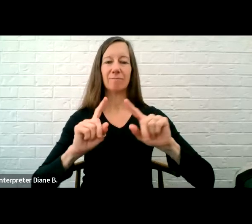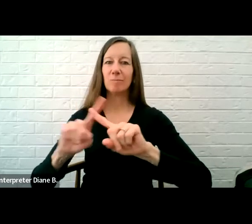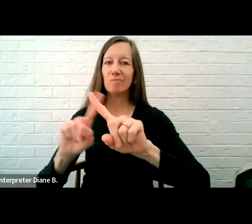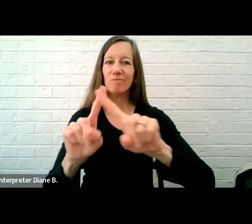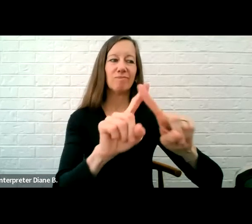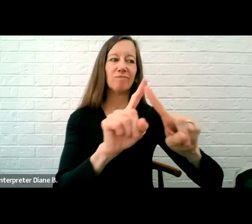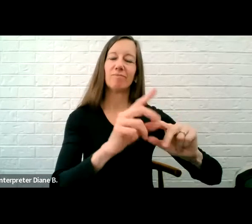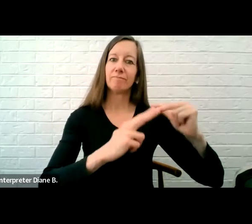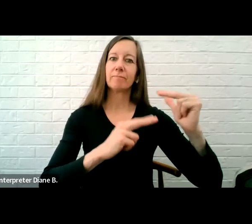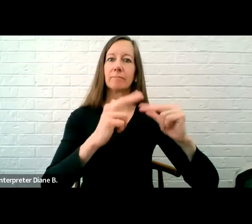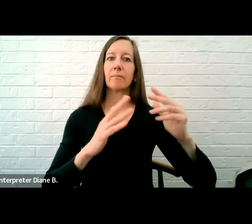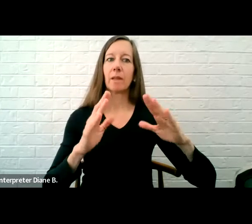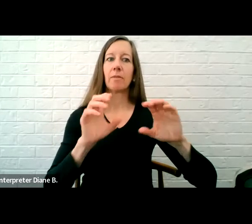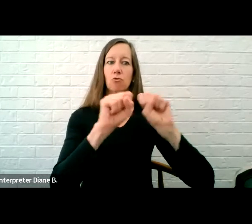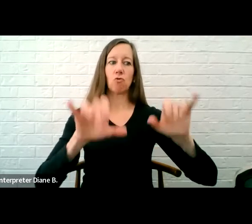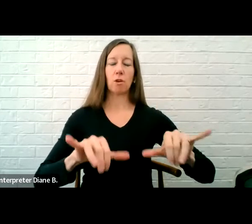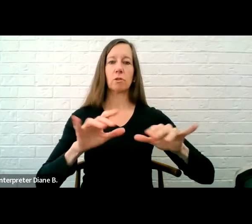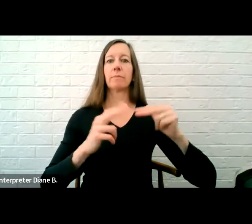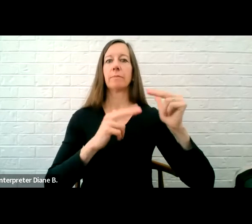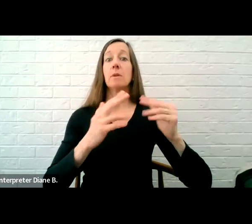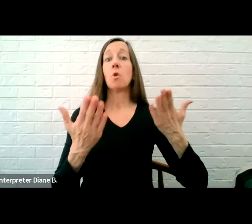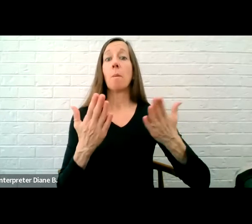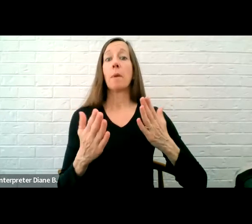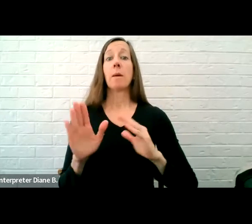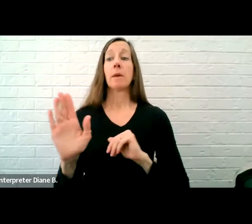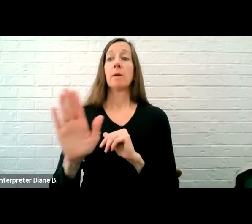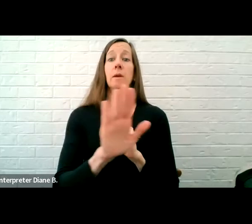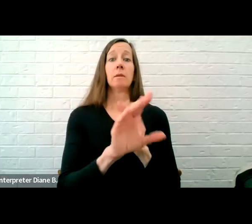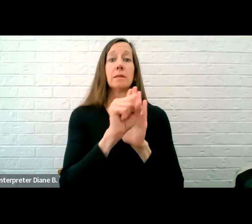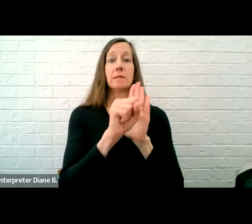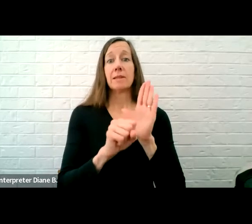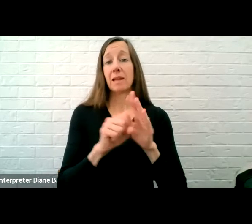The Idd system may serve different ages of individuals may serve slightly